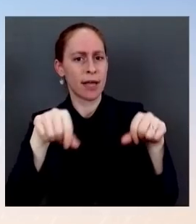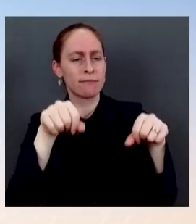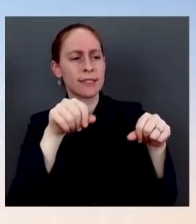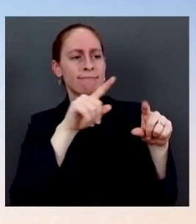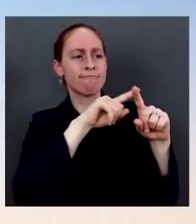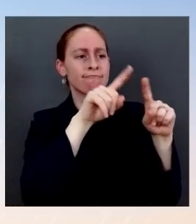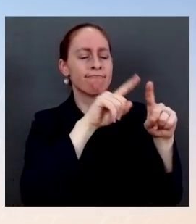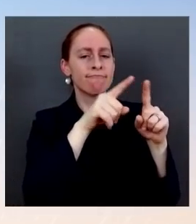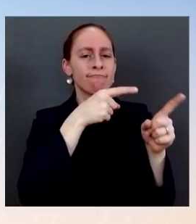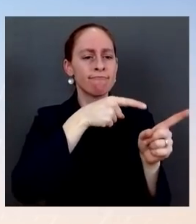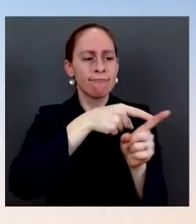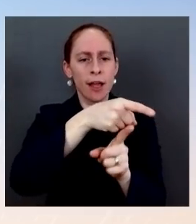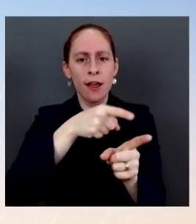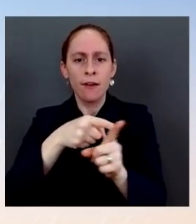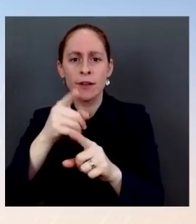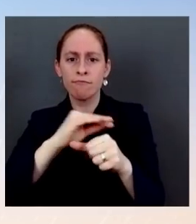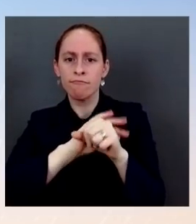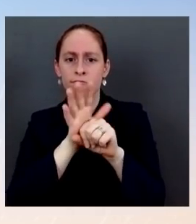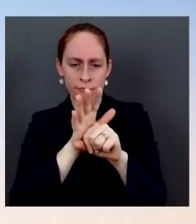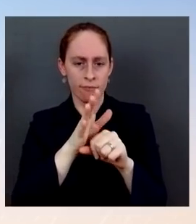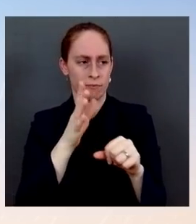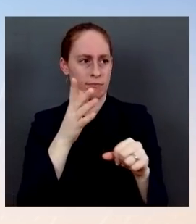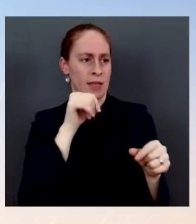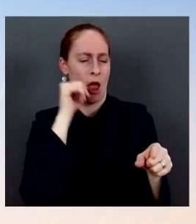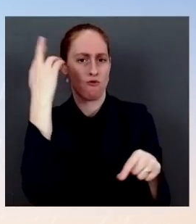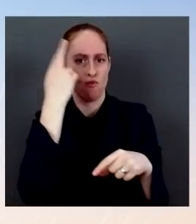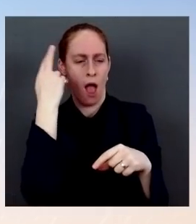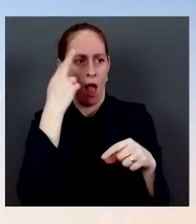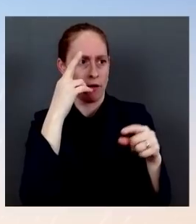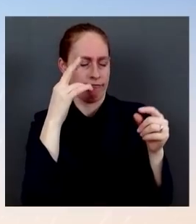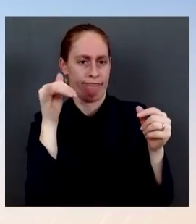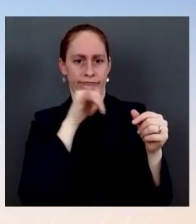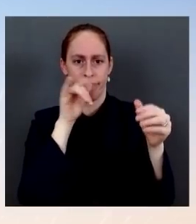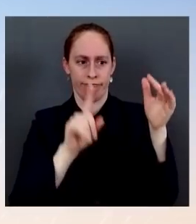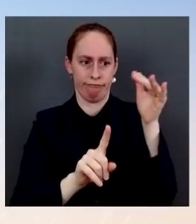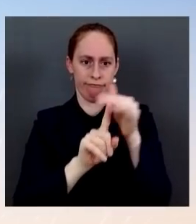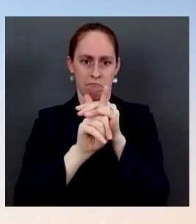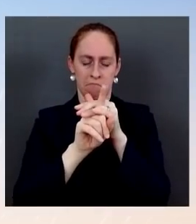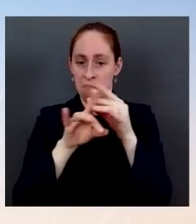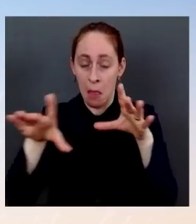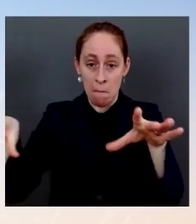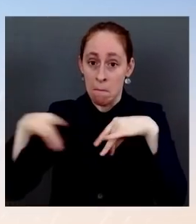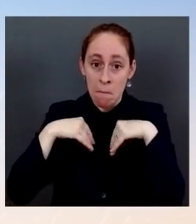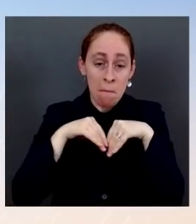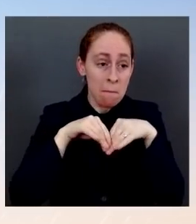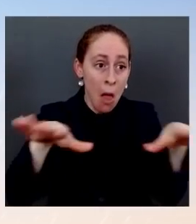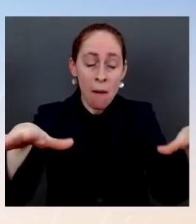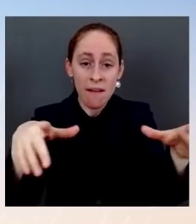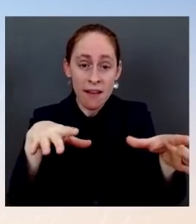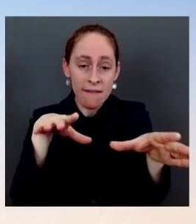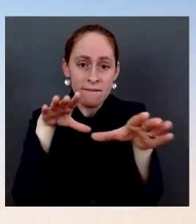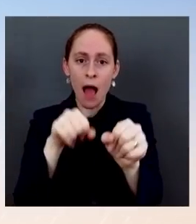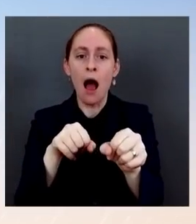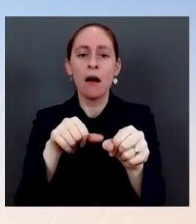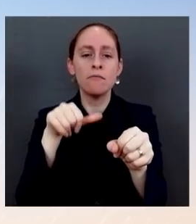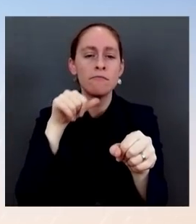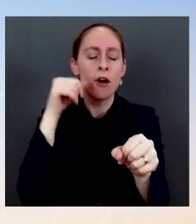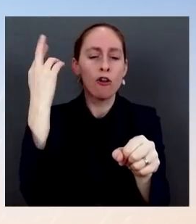But we've been preparing for a range of contingencies all along throughout this process. That's why we have had ample vaccine supply,